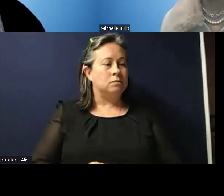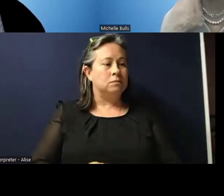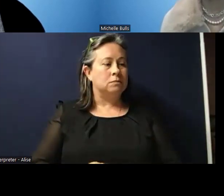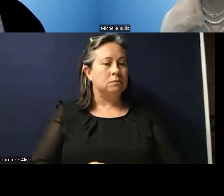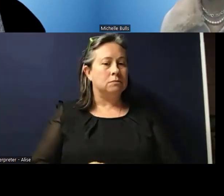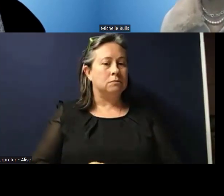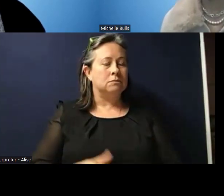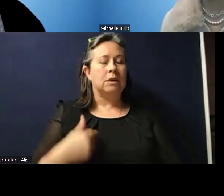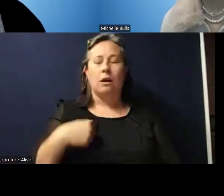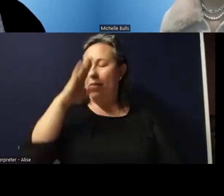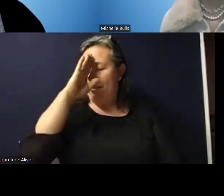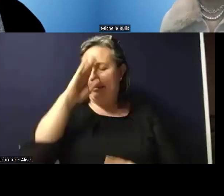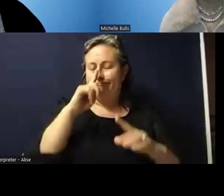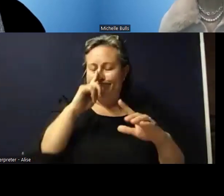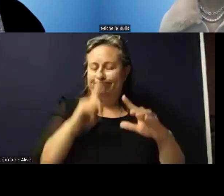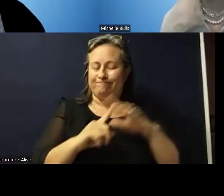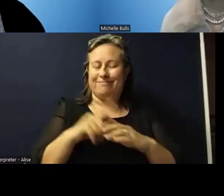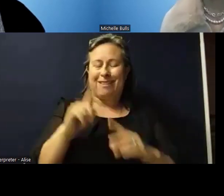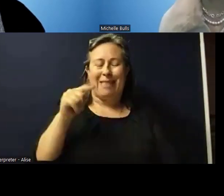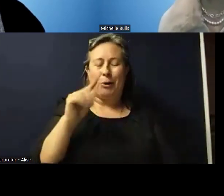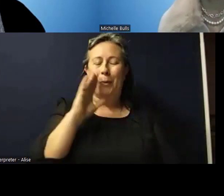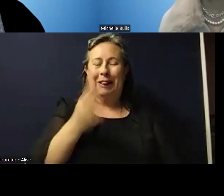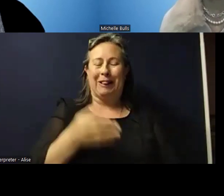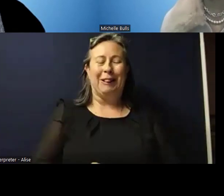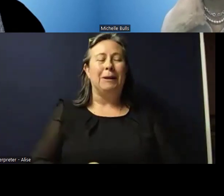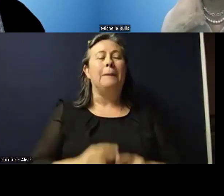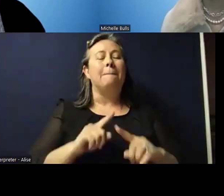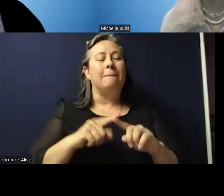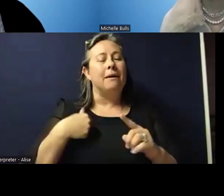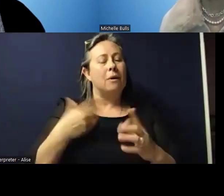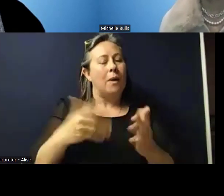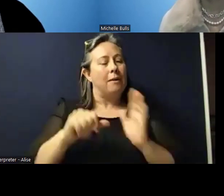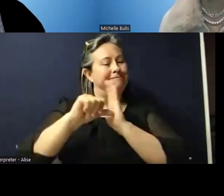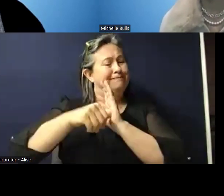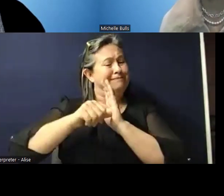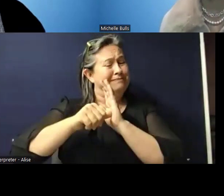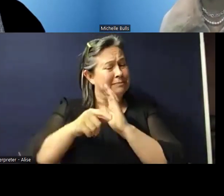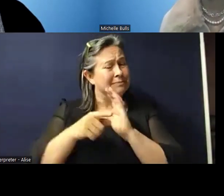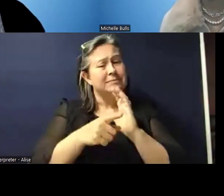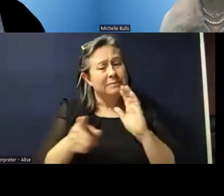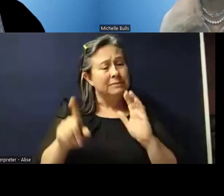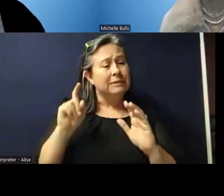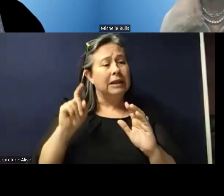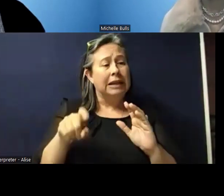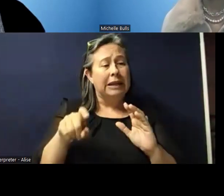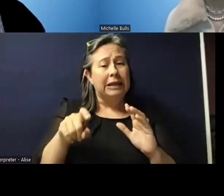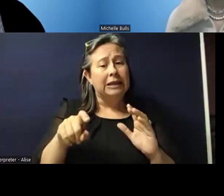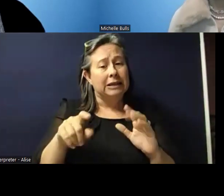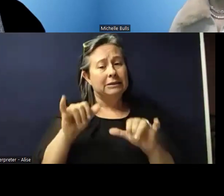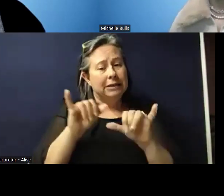I'll remember it later. I'll remember it later, but I did want to underscore that you need to be consistent with that.